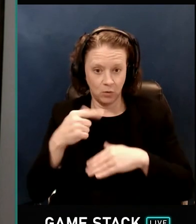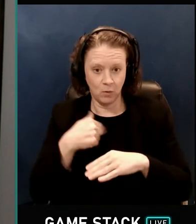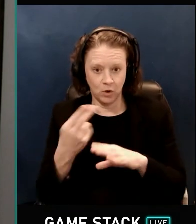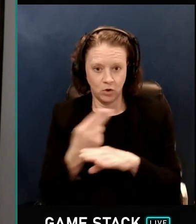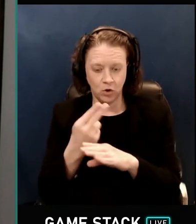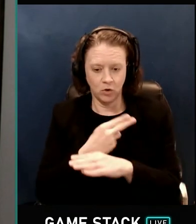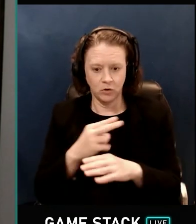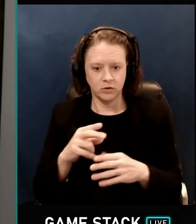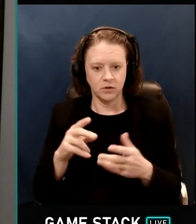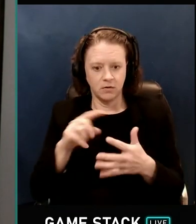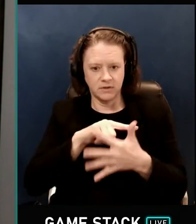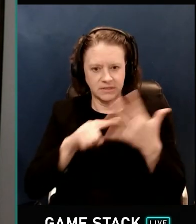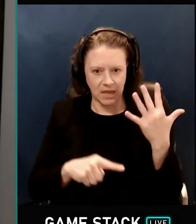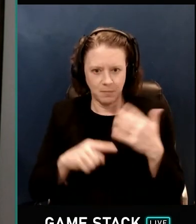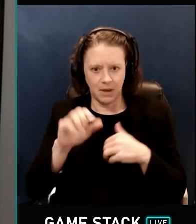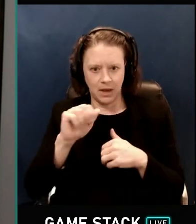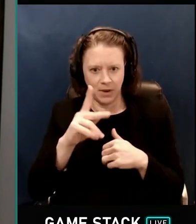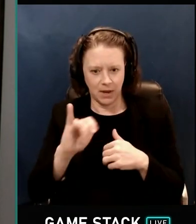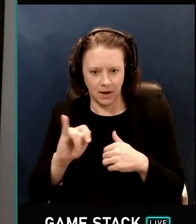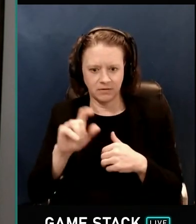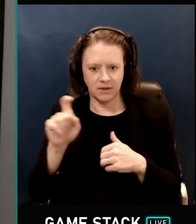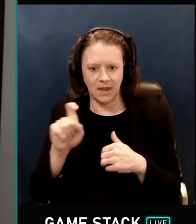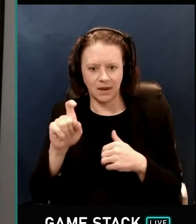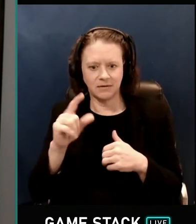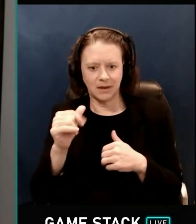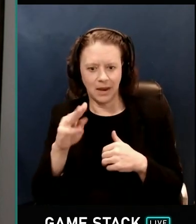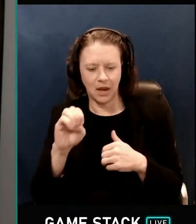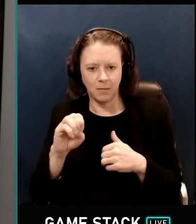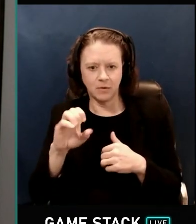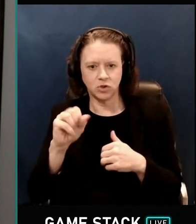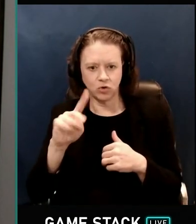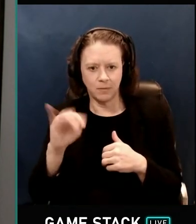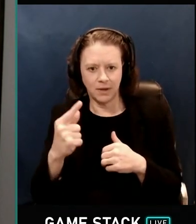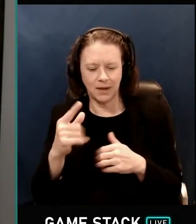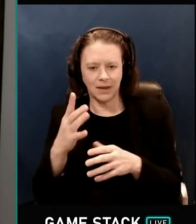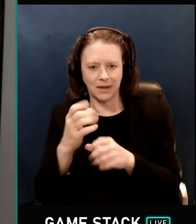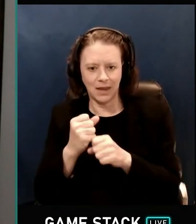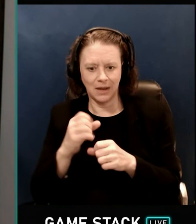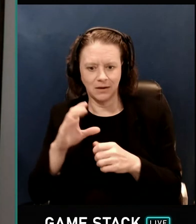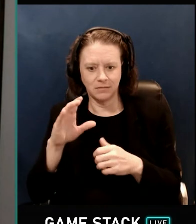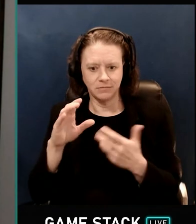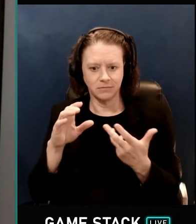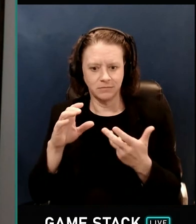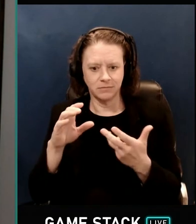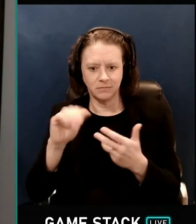the player tried to do on the frame they tried to do it and correct for it. This is gonna look a little bit jumpy and